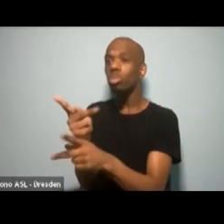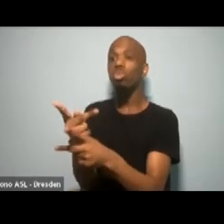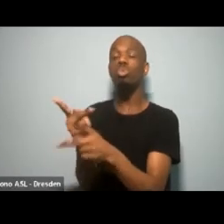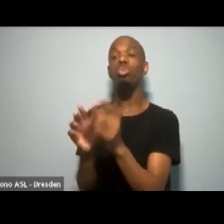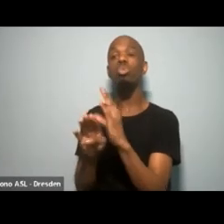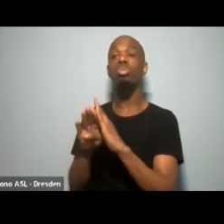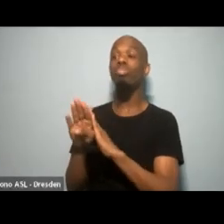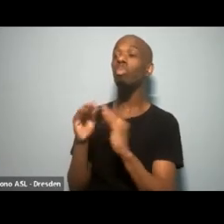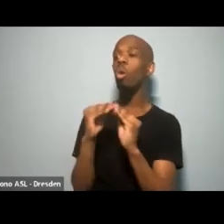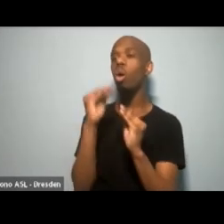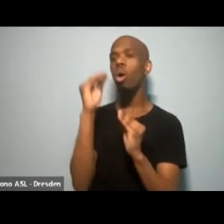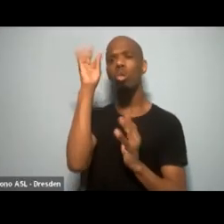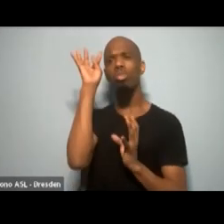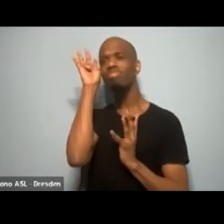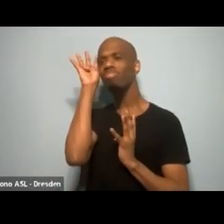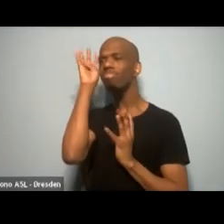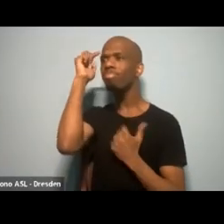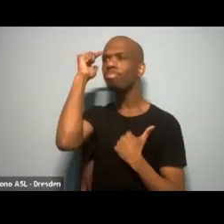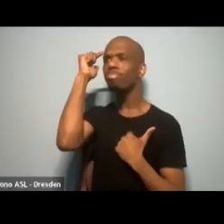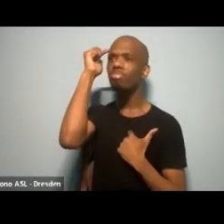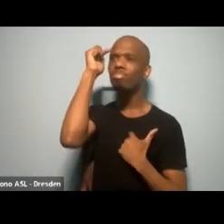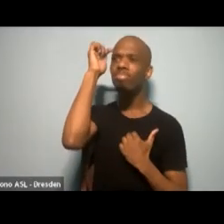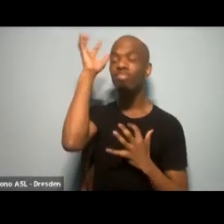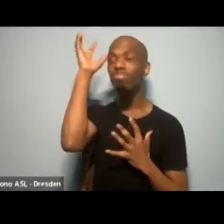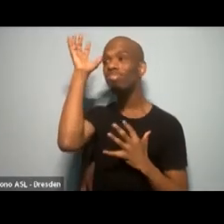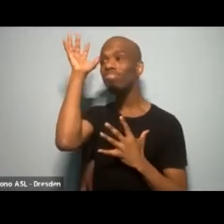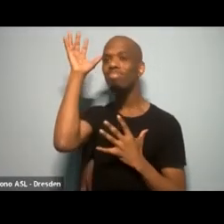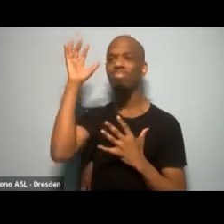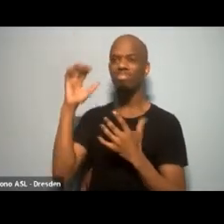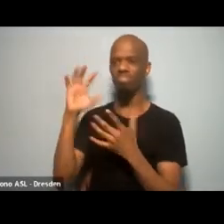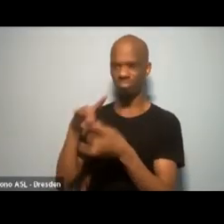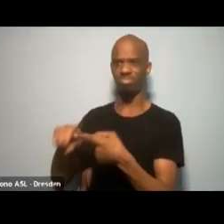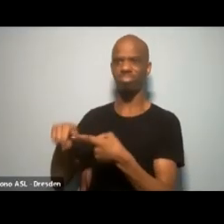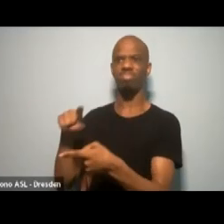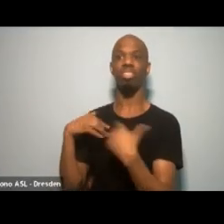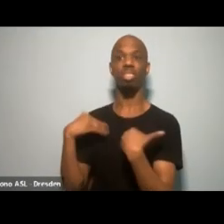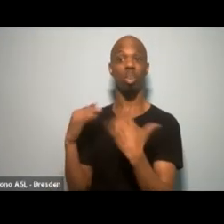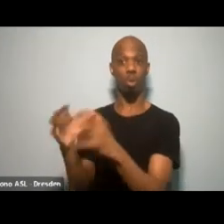of our young ones. These four hopes are in music,